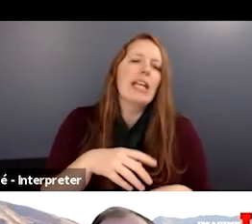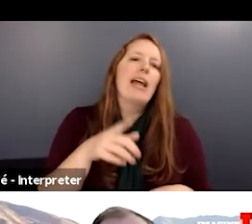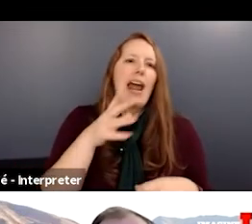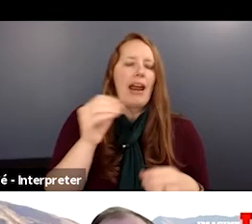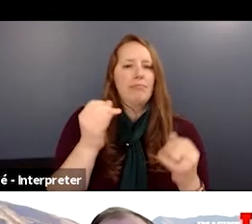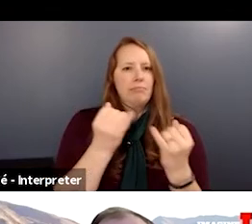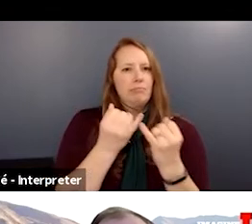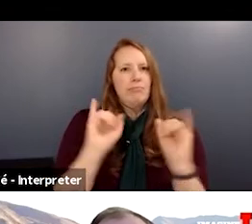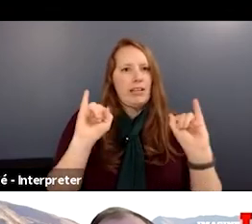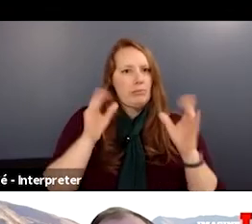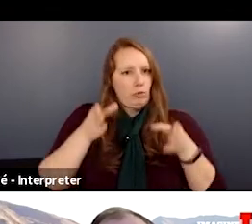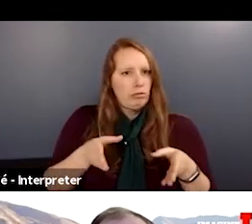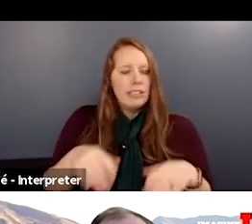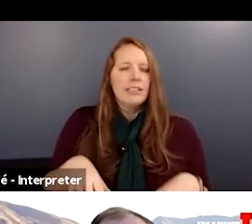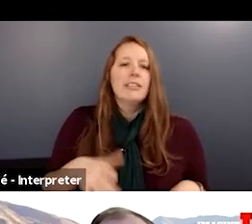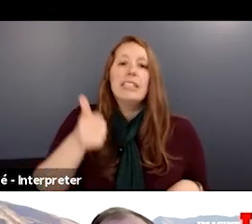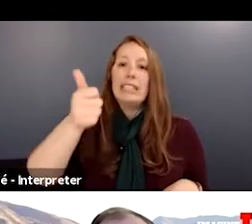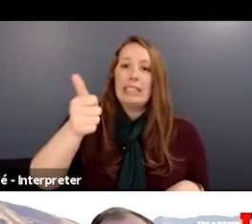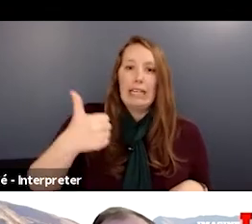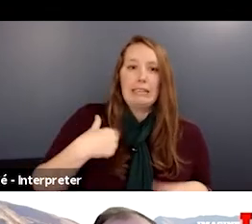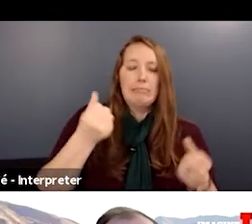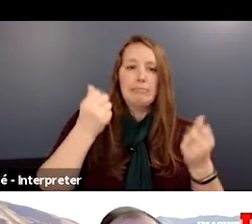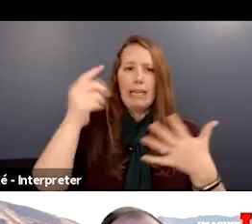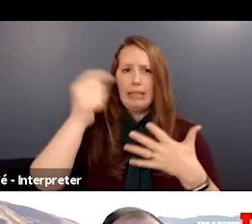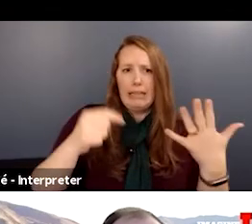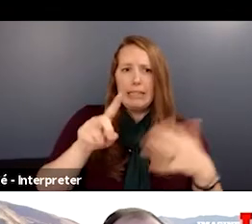he has real-life experience in surmounting obstacles that inhibit